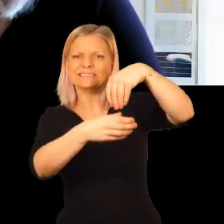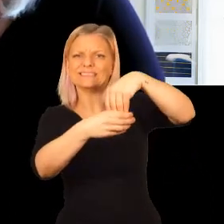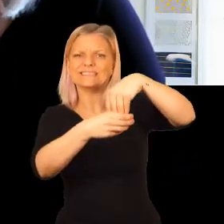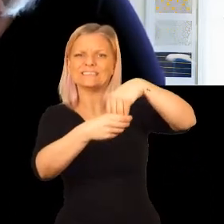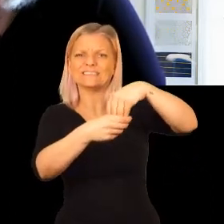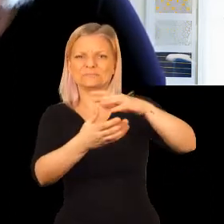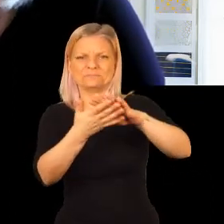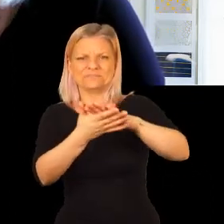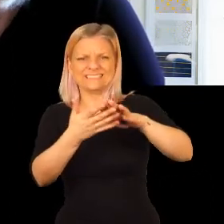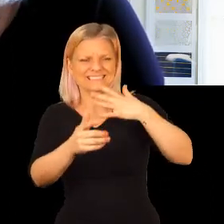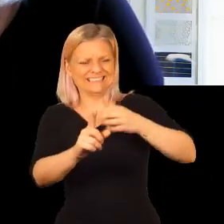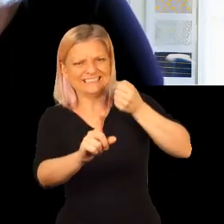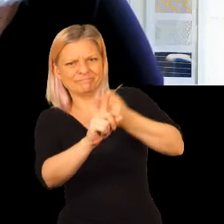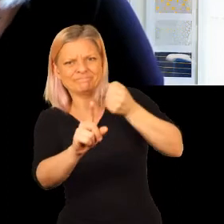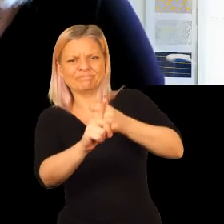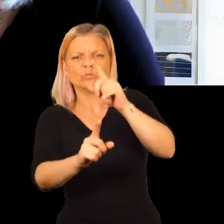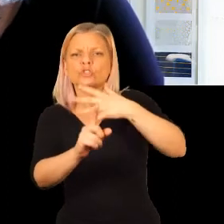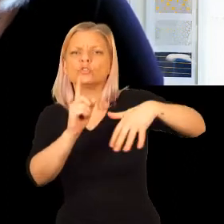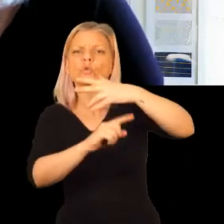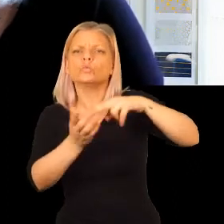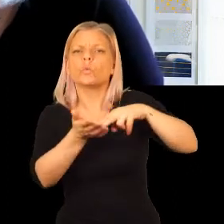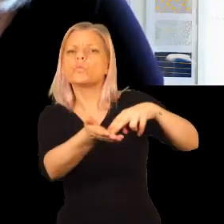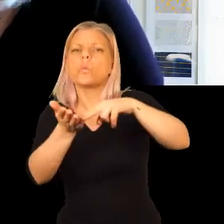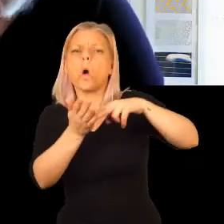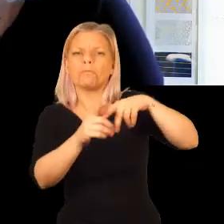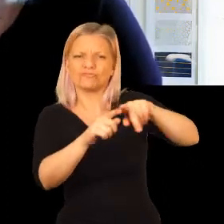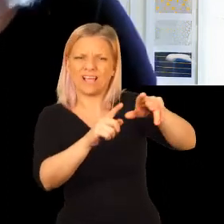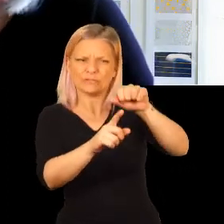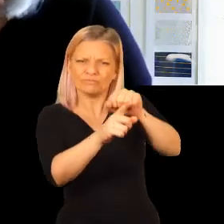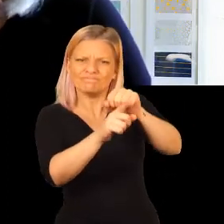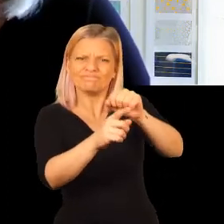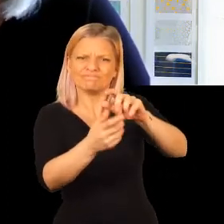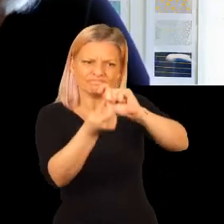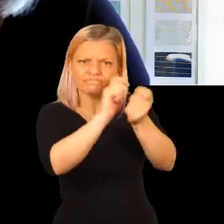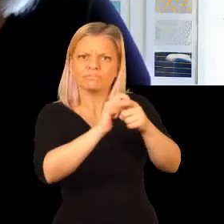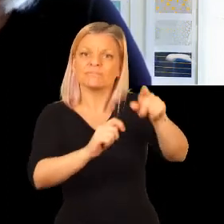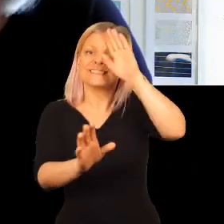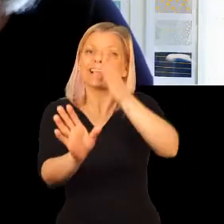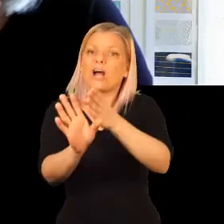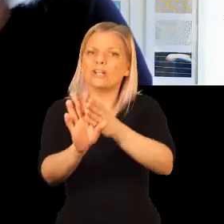oppressed within society and it was another way of kind of reinforcing these social norms yeah